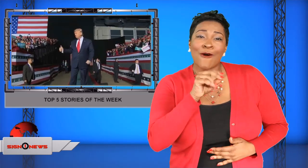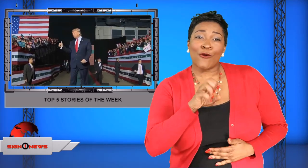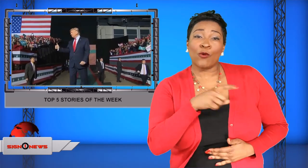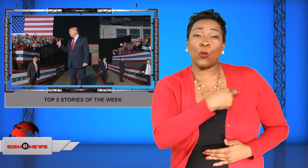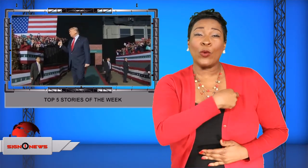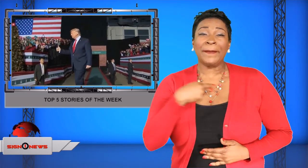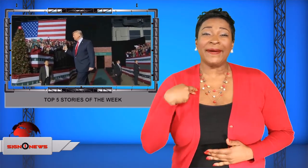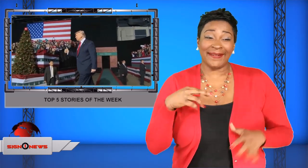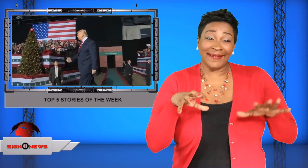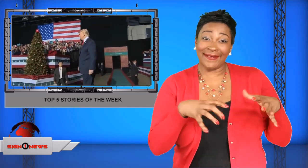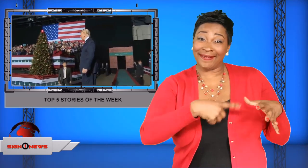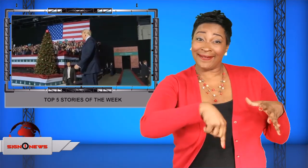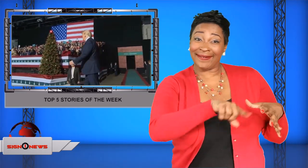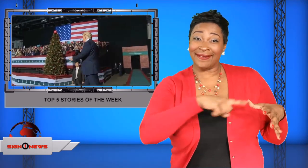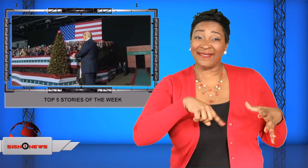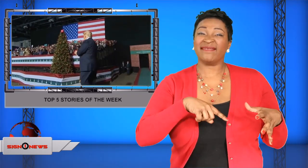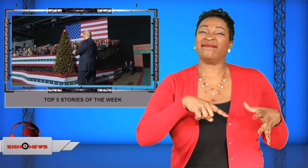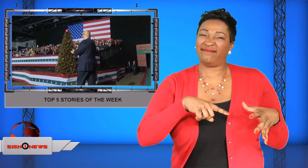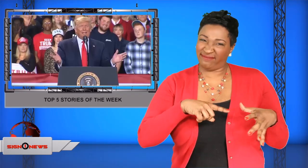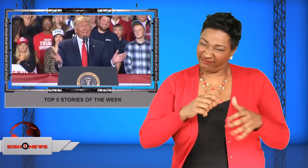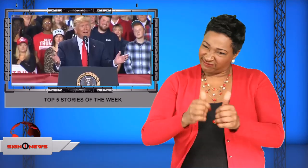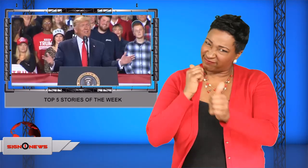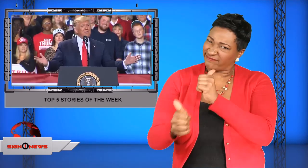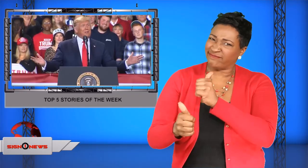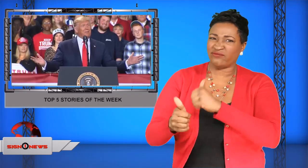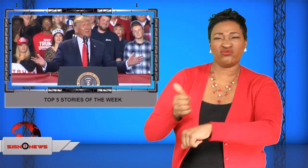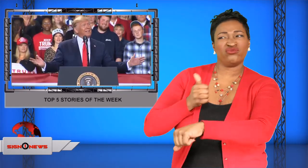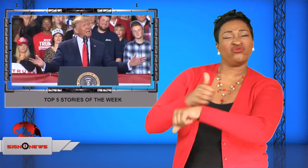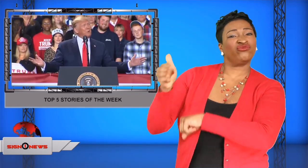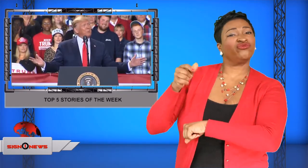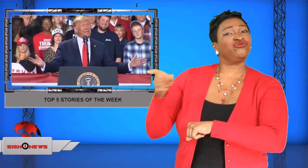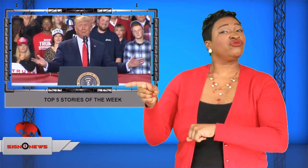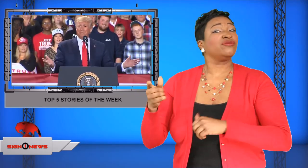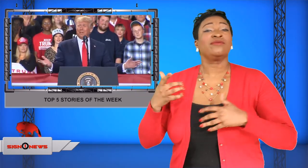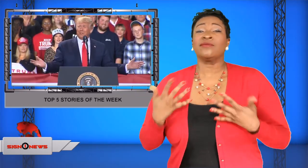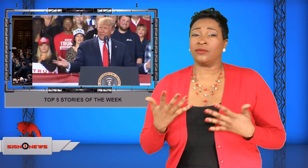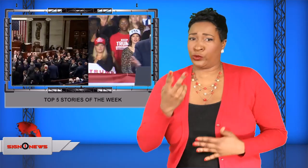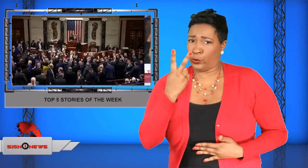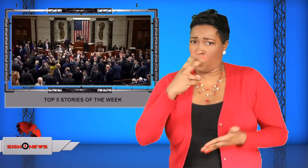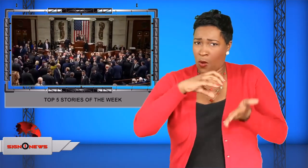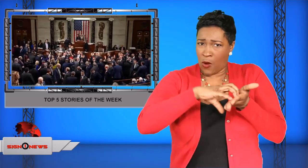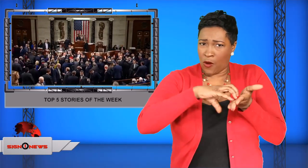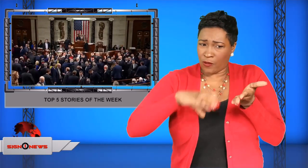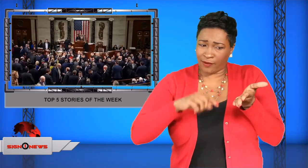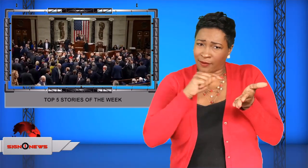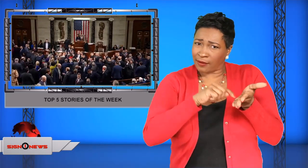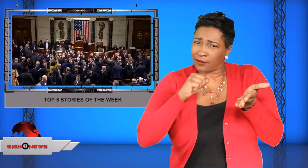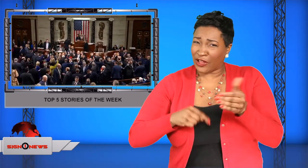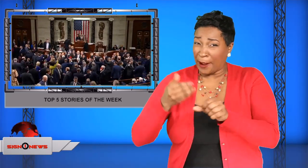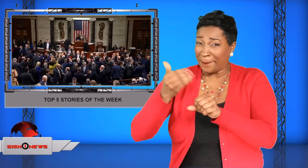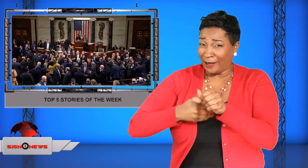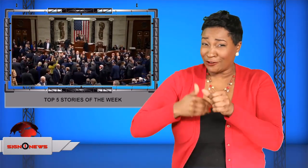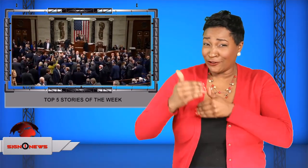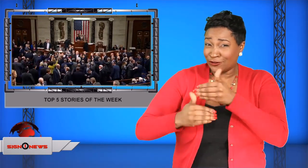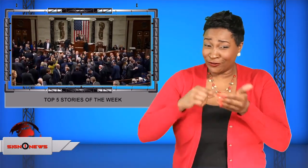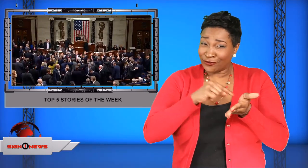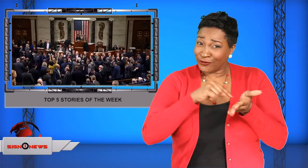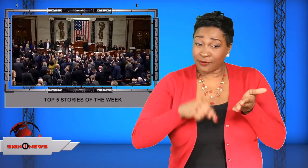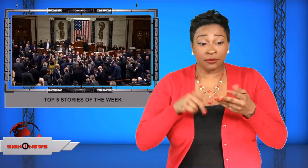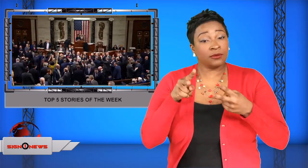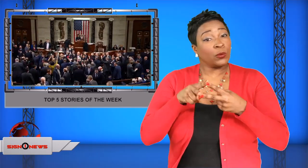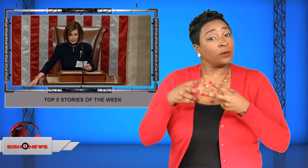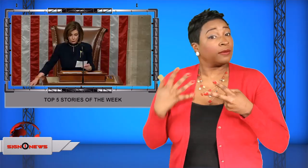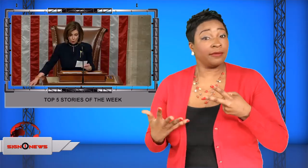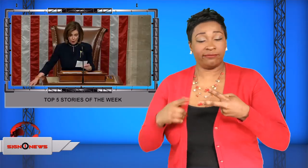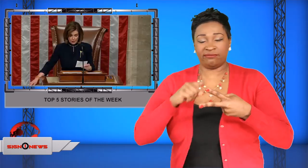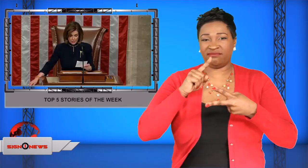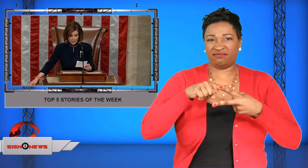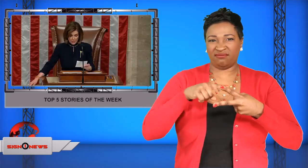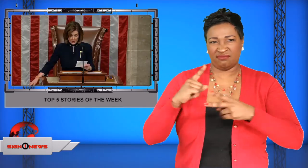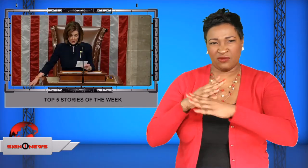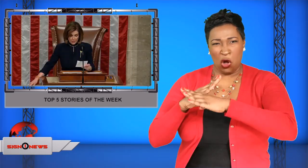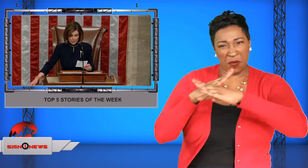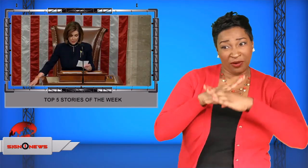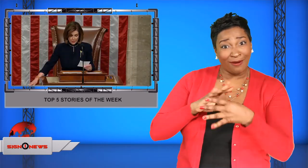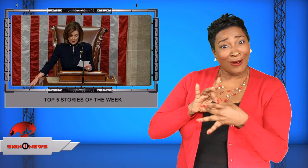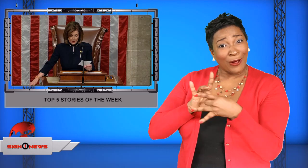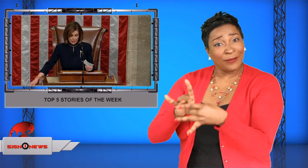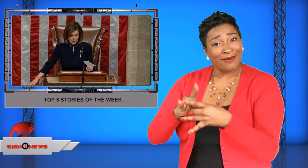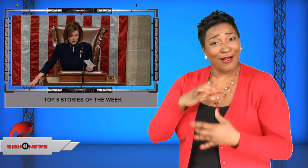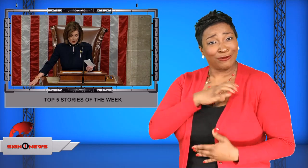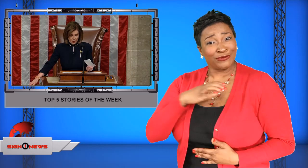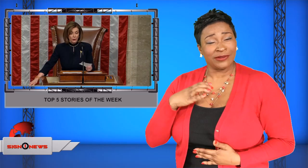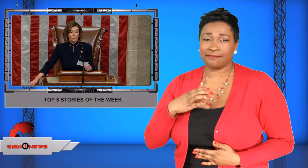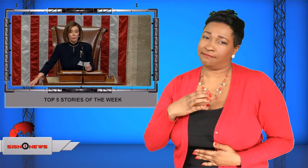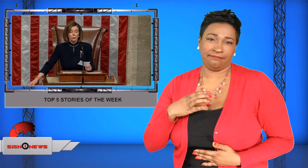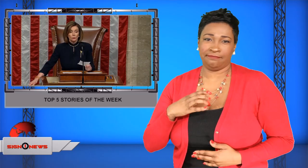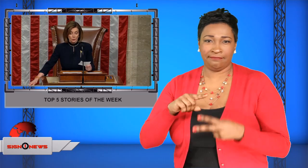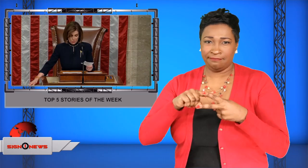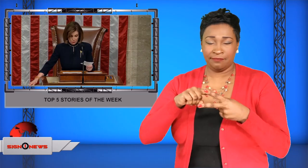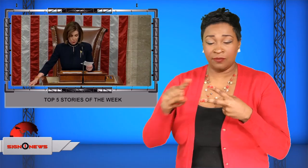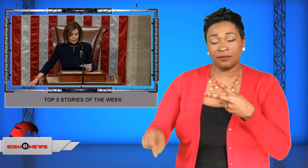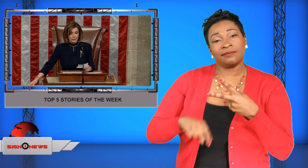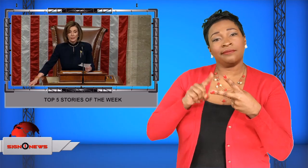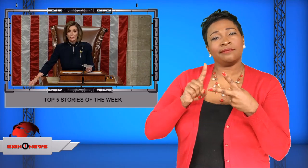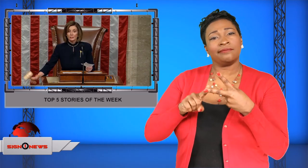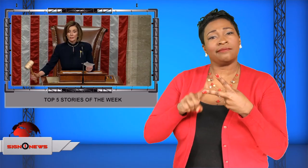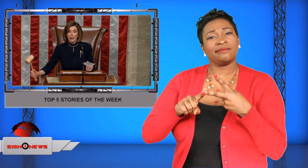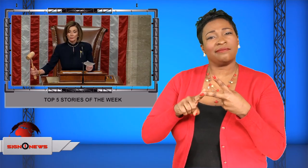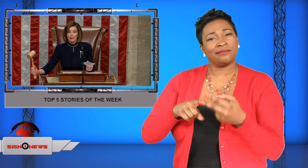The House of Representatives passed two articles of impeachment: obstruction of Congress and